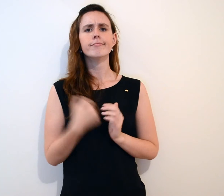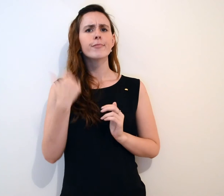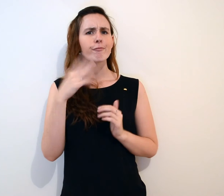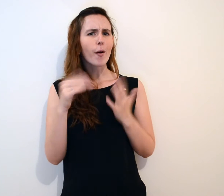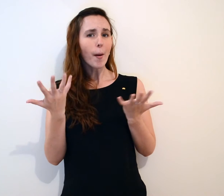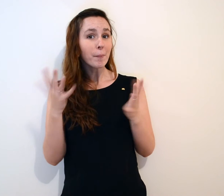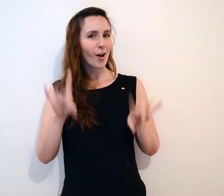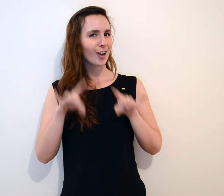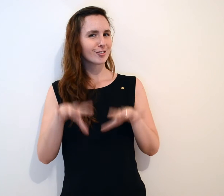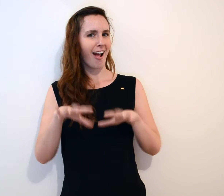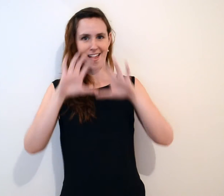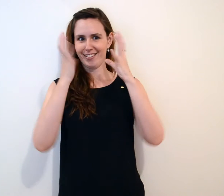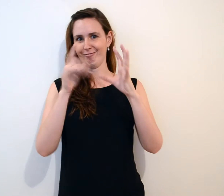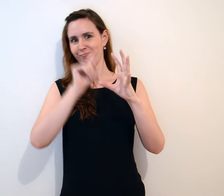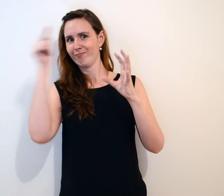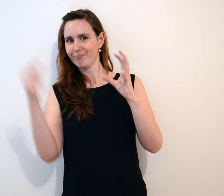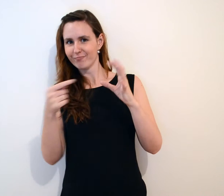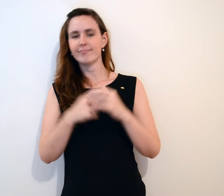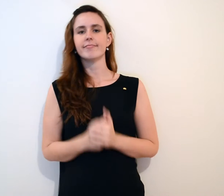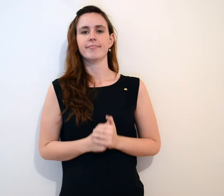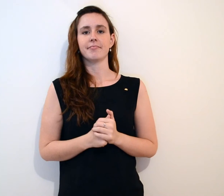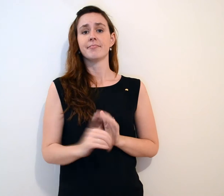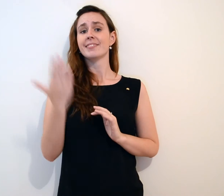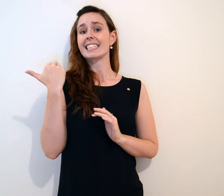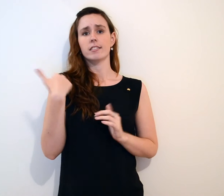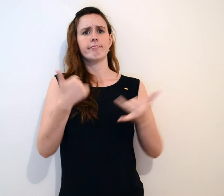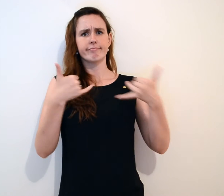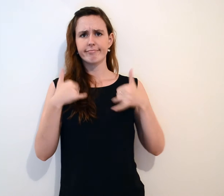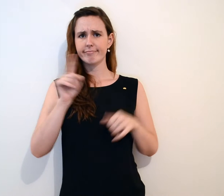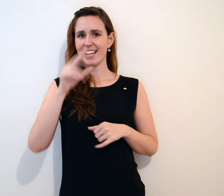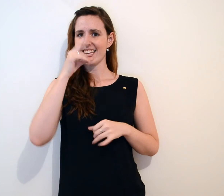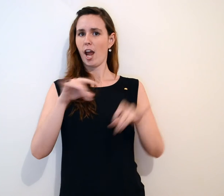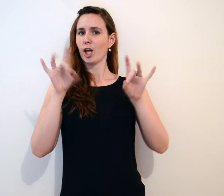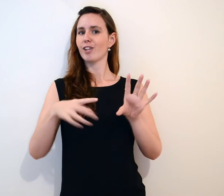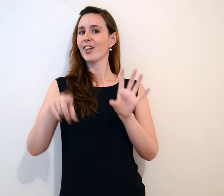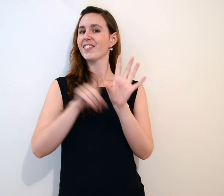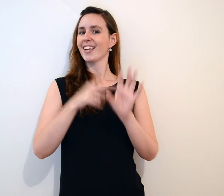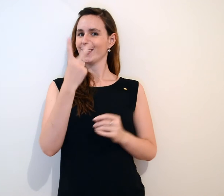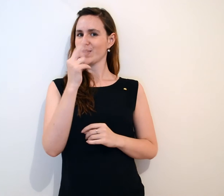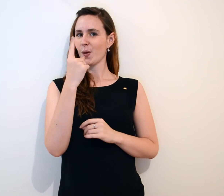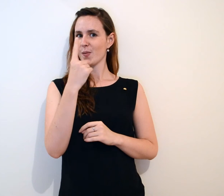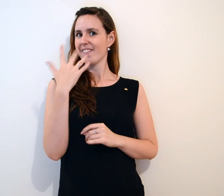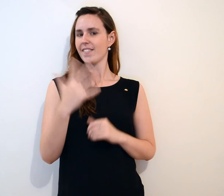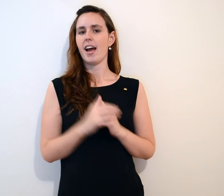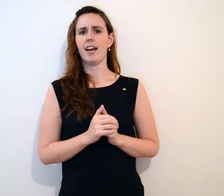I’m from Australia. Recently, I got an award for Young Australian of the Year 2015.